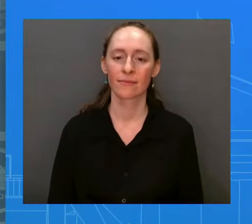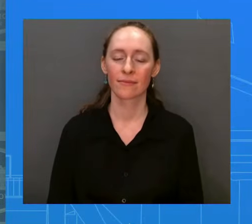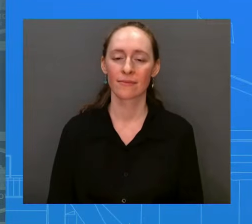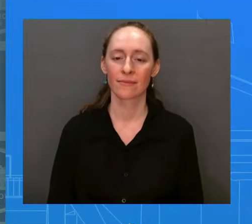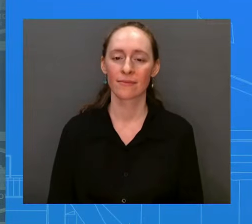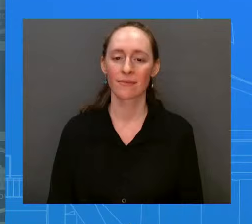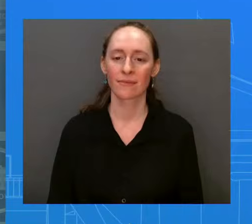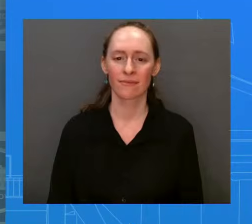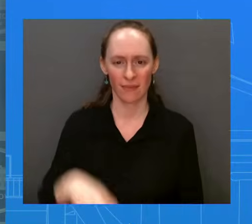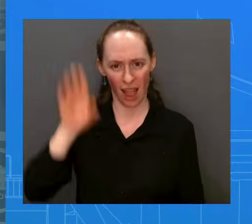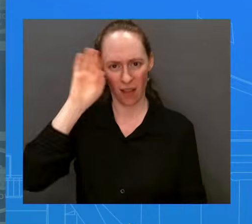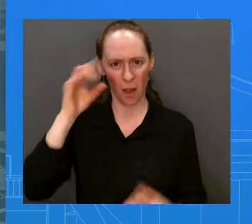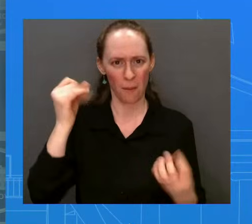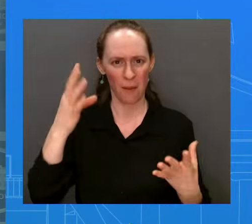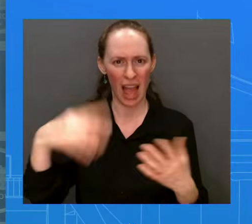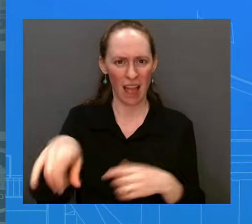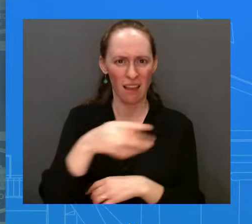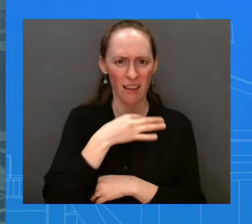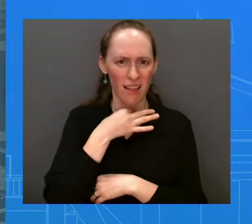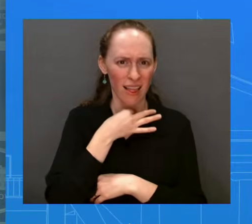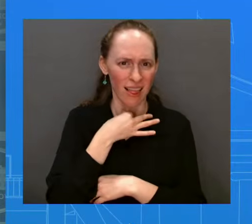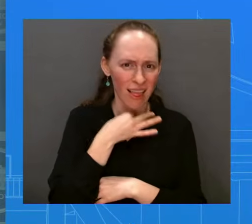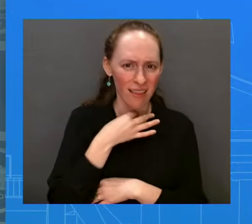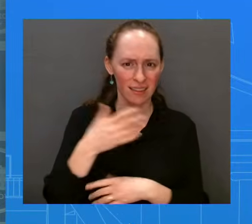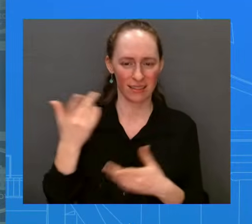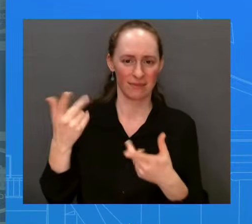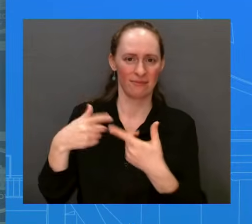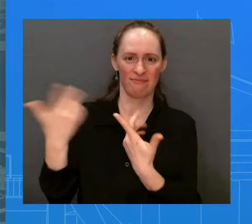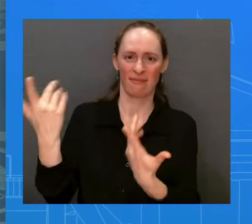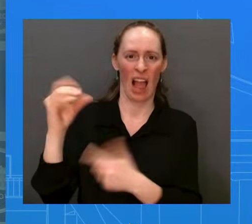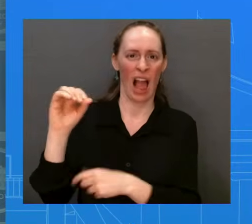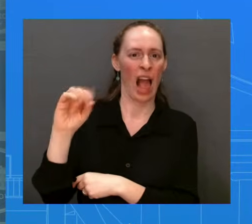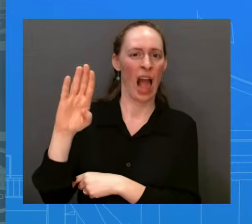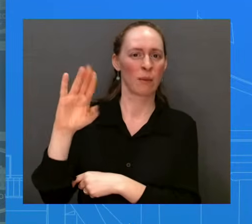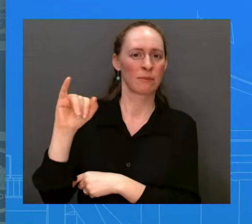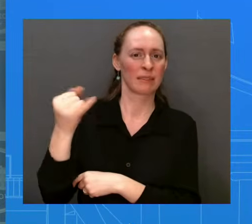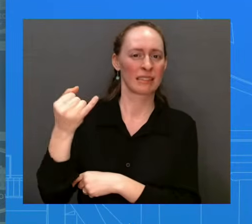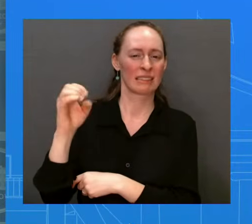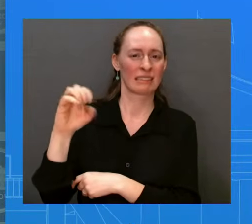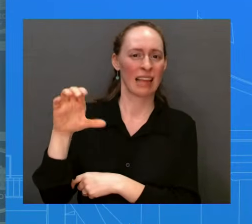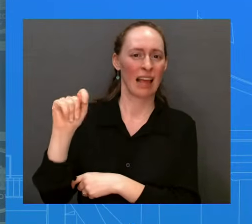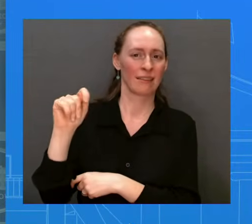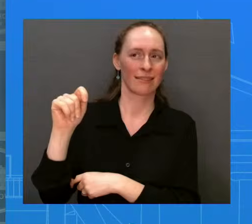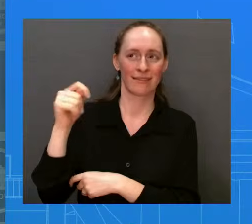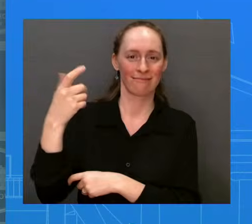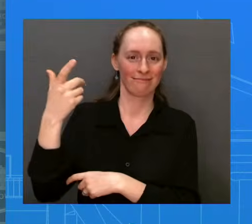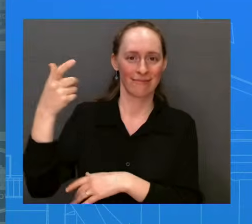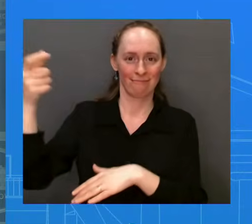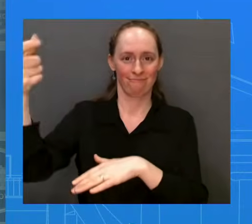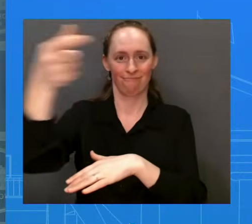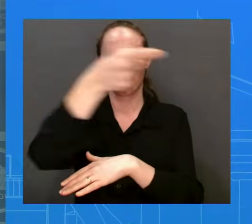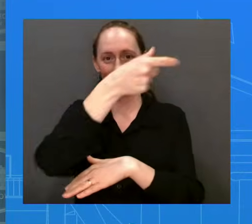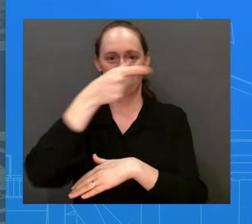and he's going to have a topper -- couple of things to say at the top about it and then take your questions. Okay?